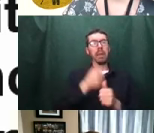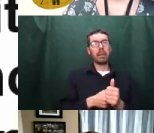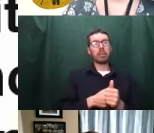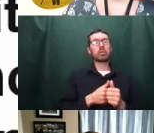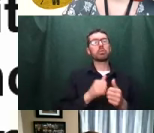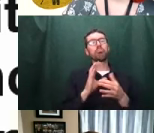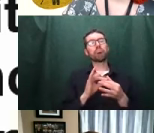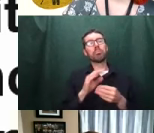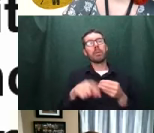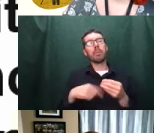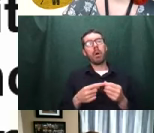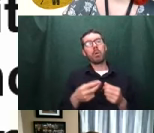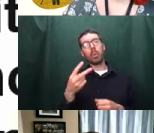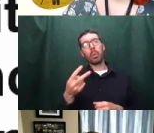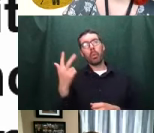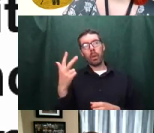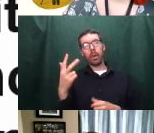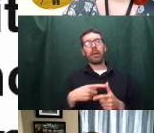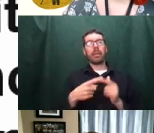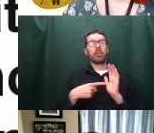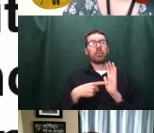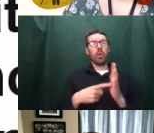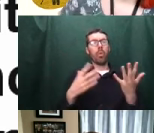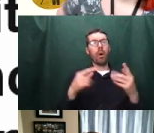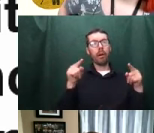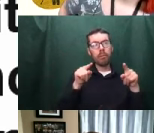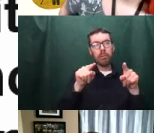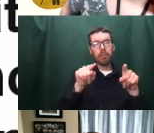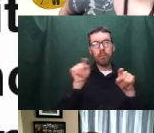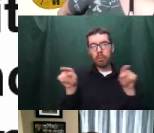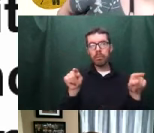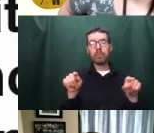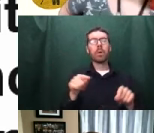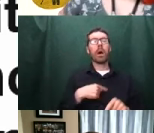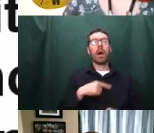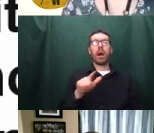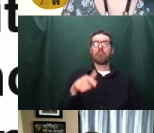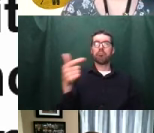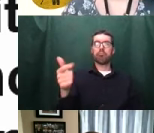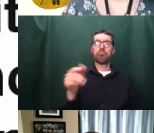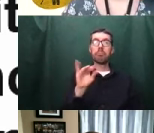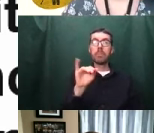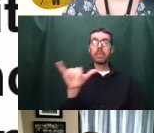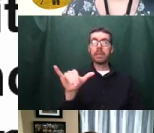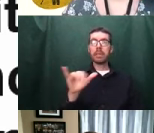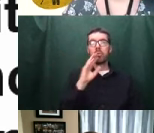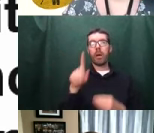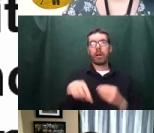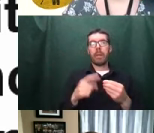parallels between them. And I'll hand it off to Missy to speak about the first three principles.